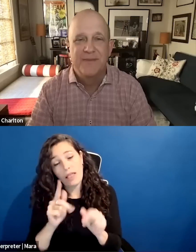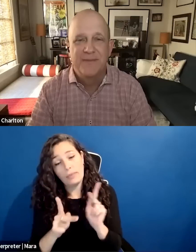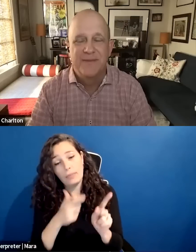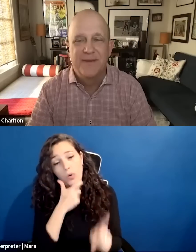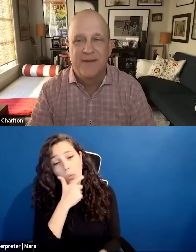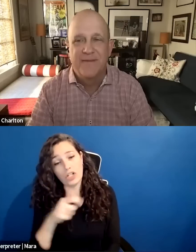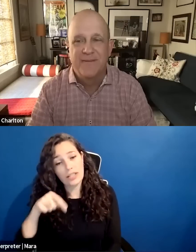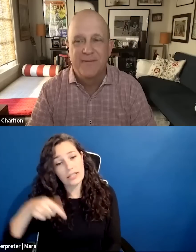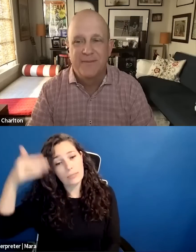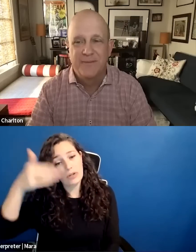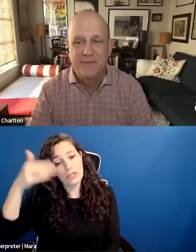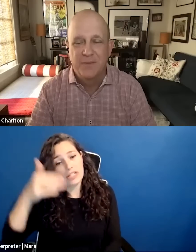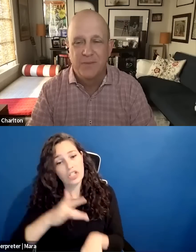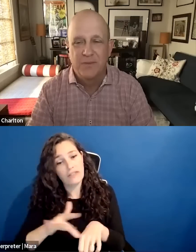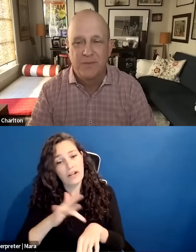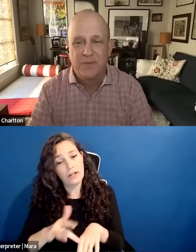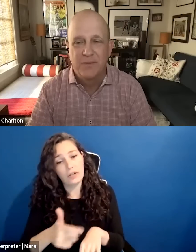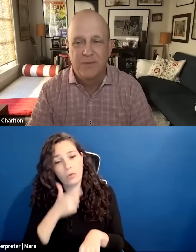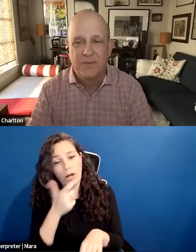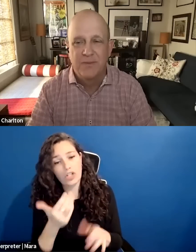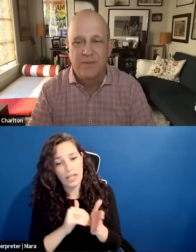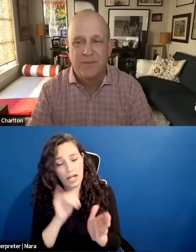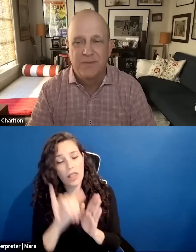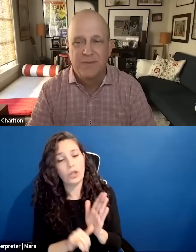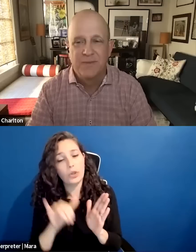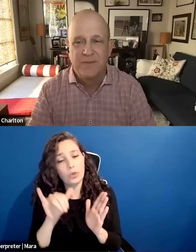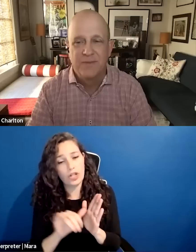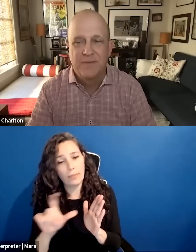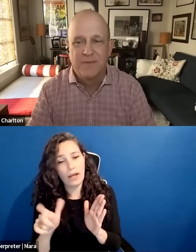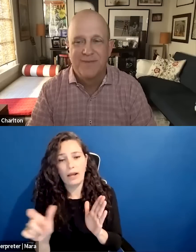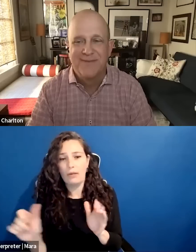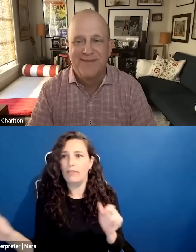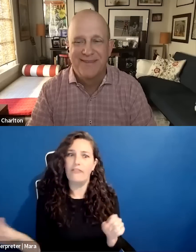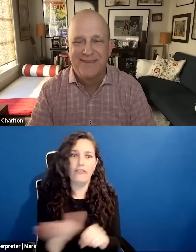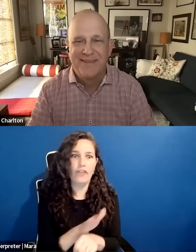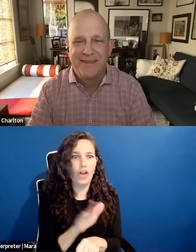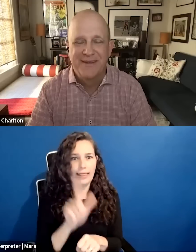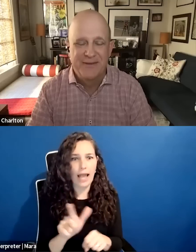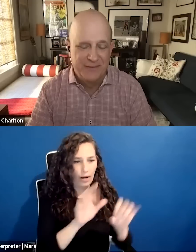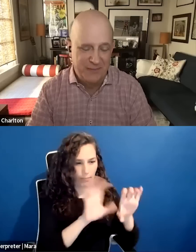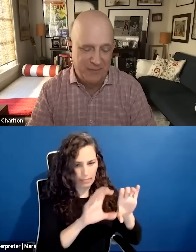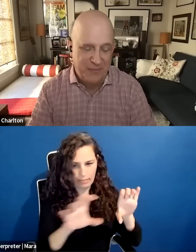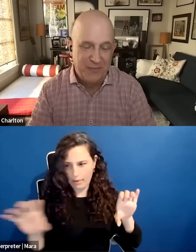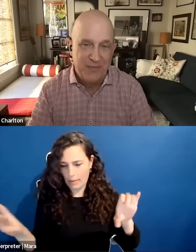is available as a replay on our YouTube channel, along with an entire library of programs on important